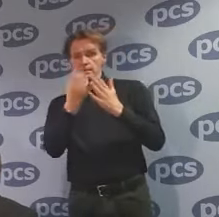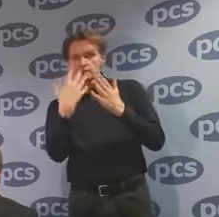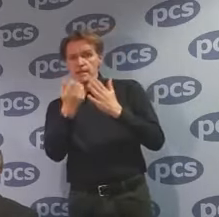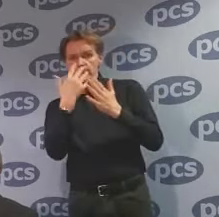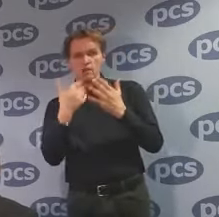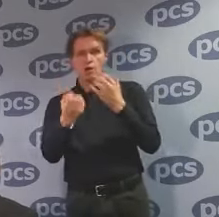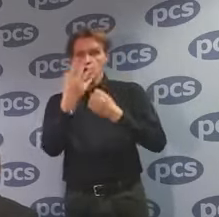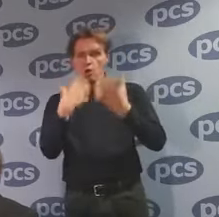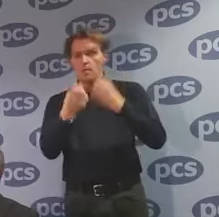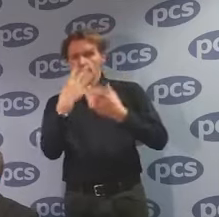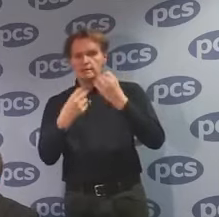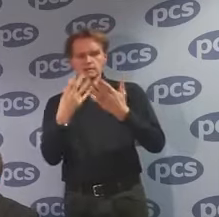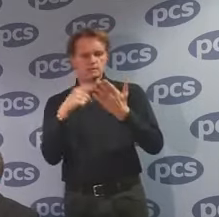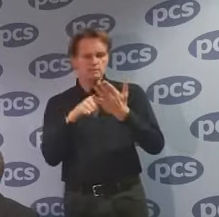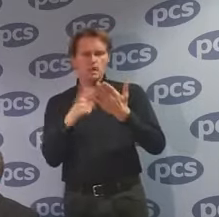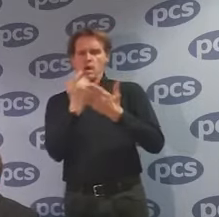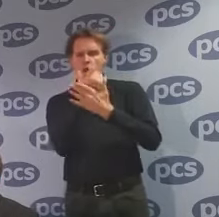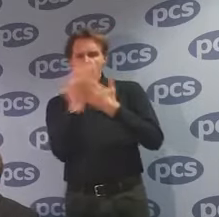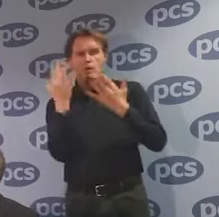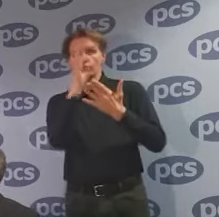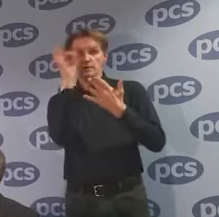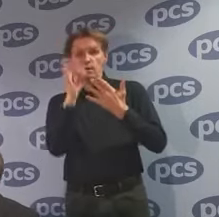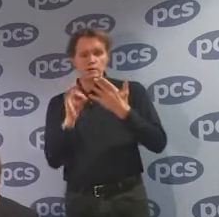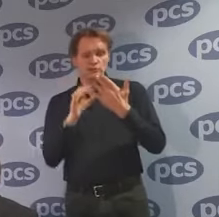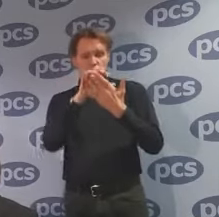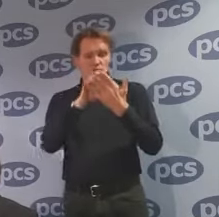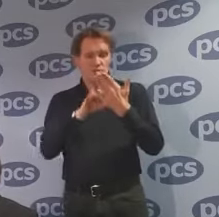had a lot of questions we can't deal with all of them but we will try and